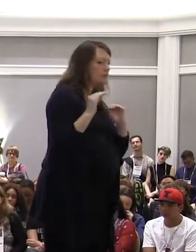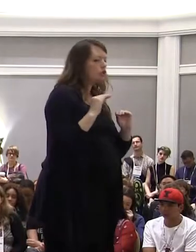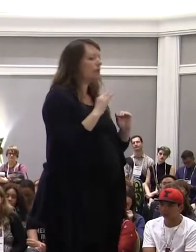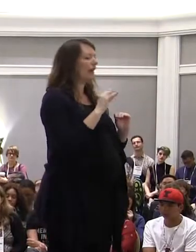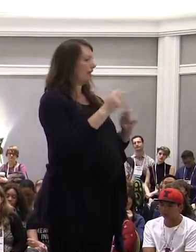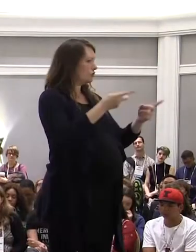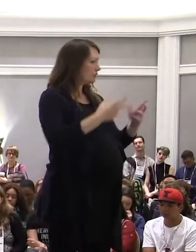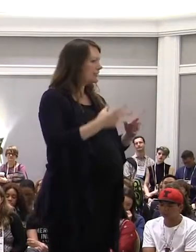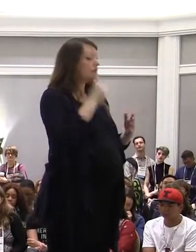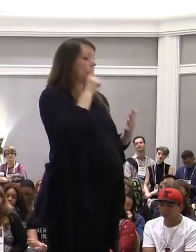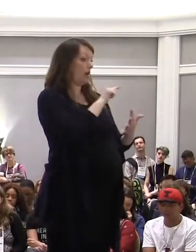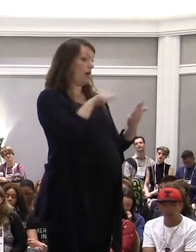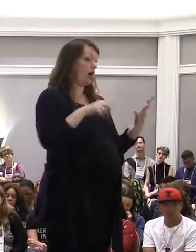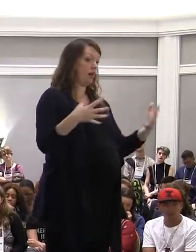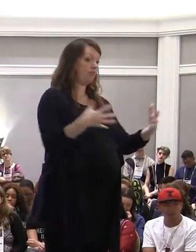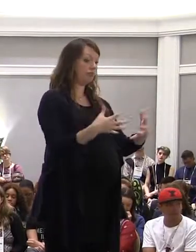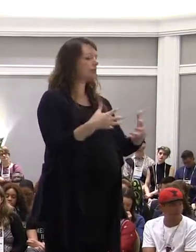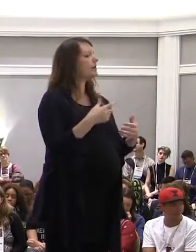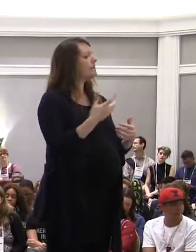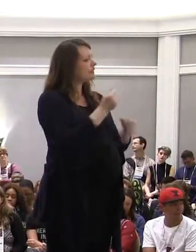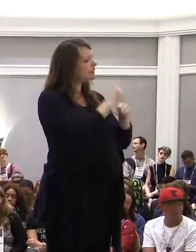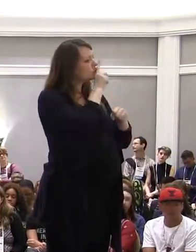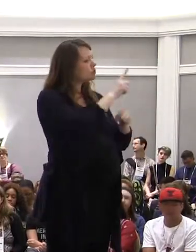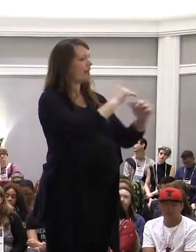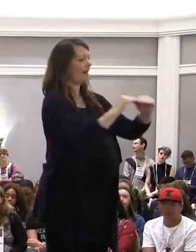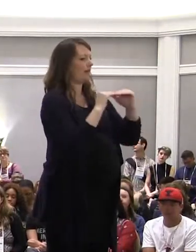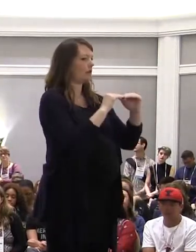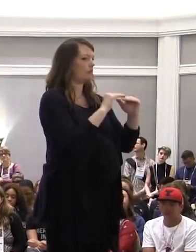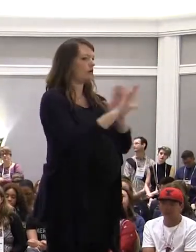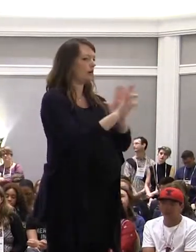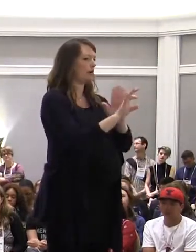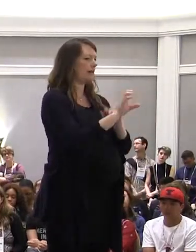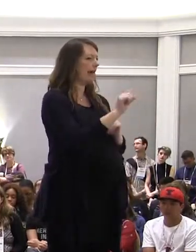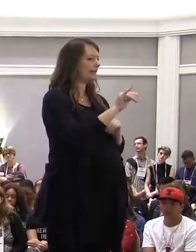to ensure that equitable casting practices are maintained in our communities,